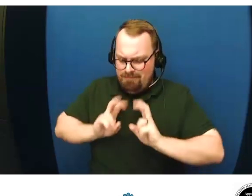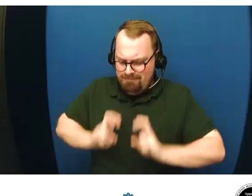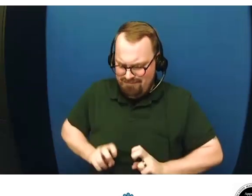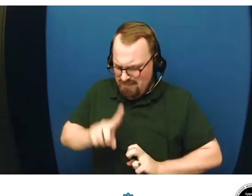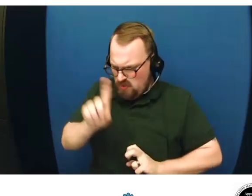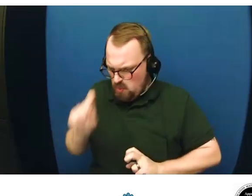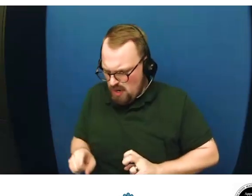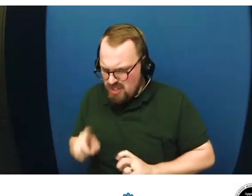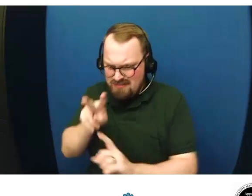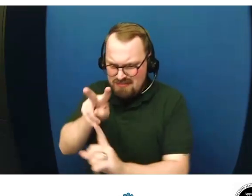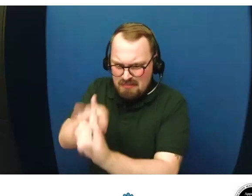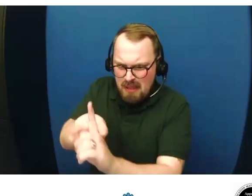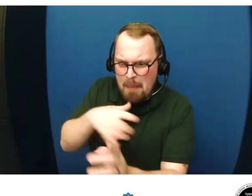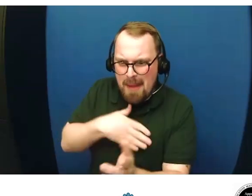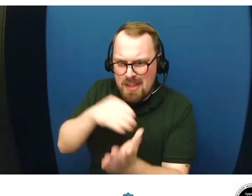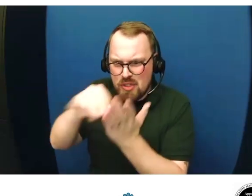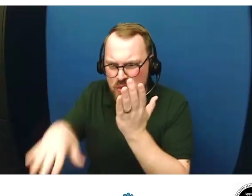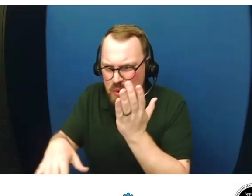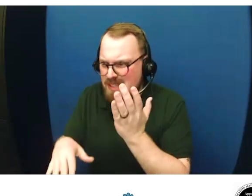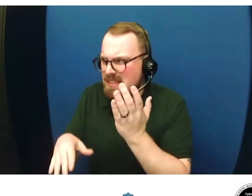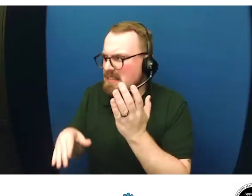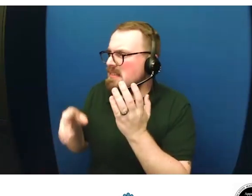these questions and think, does this apply to my student? What should we